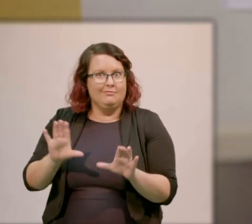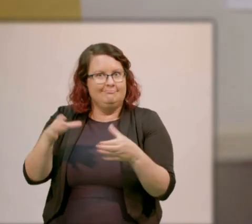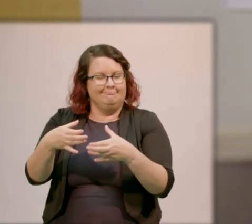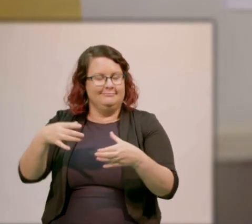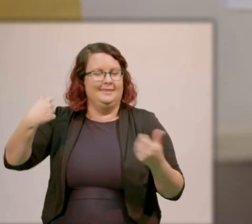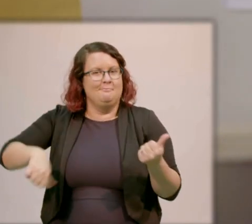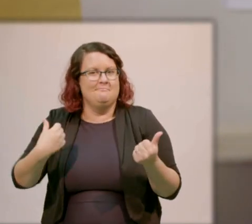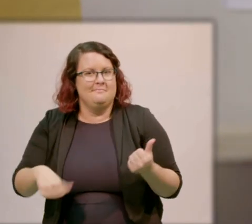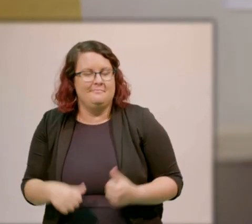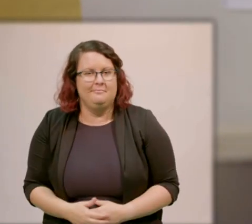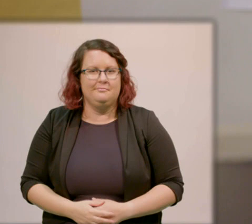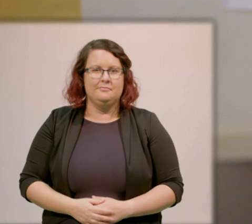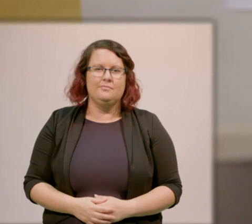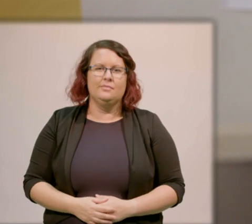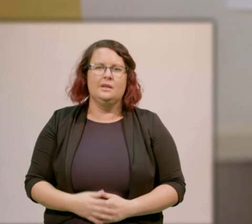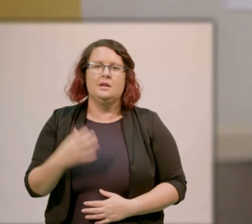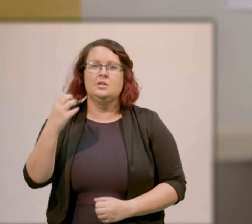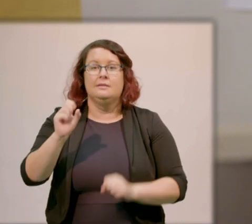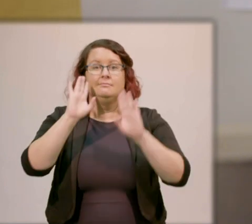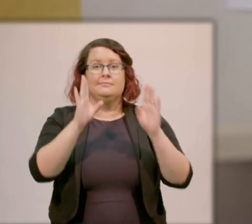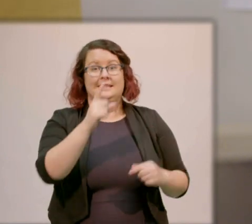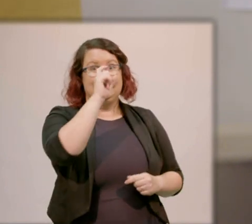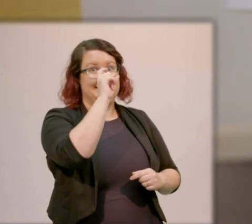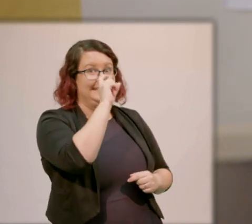She had two divine stepsisters, Paris and Porscha,